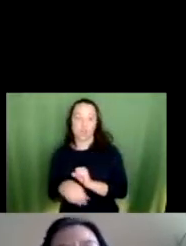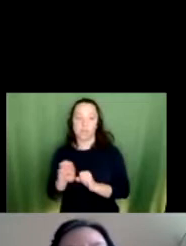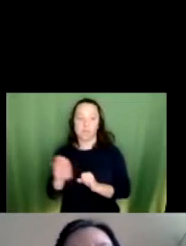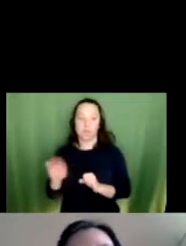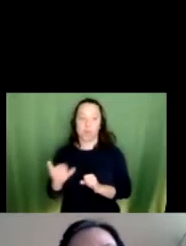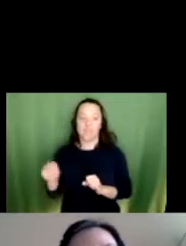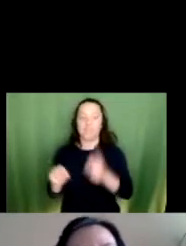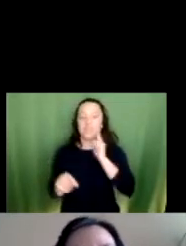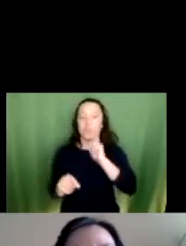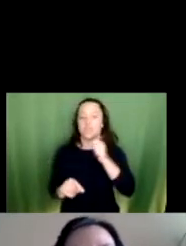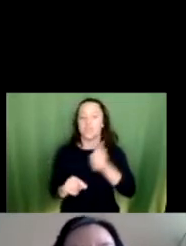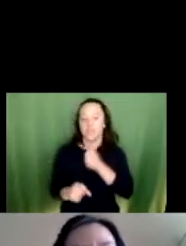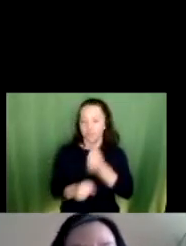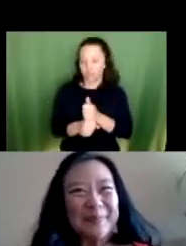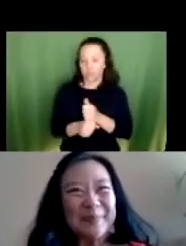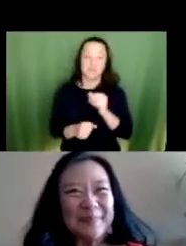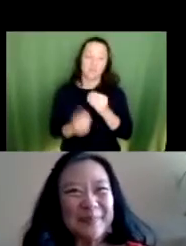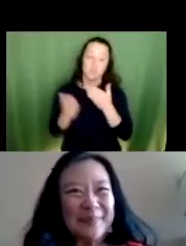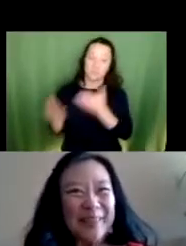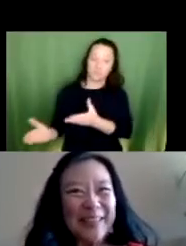This is Sylvie. Welcome.